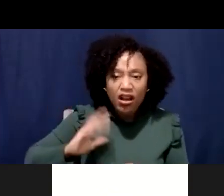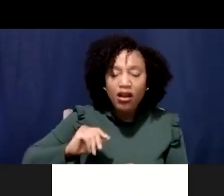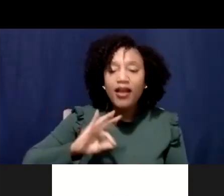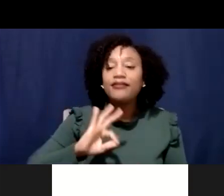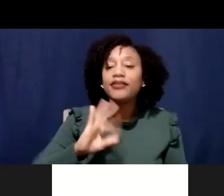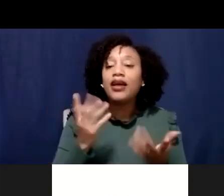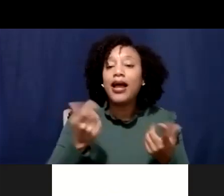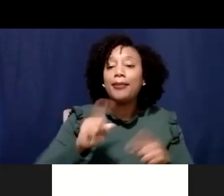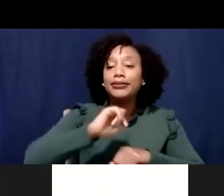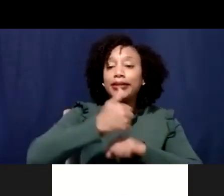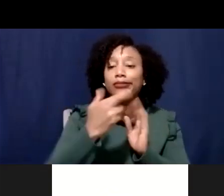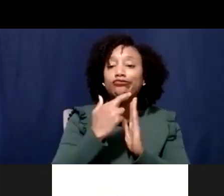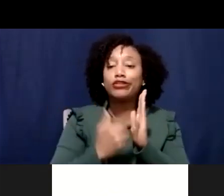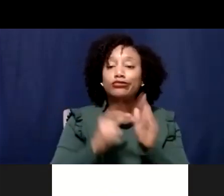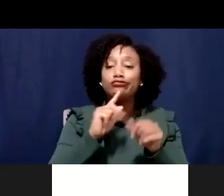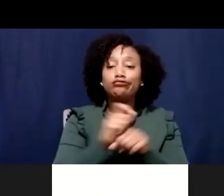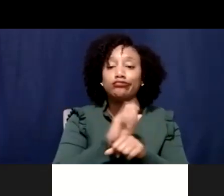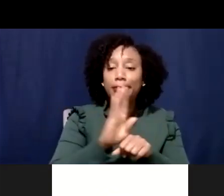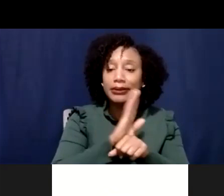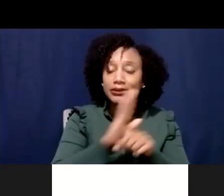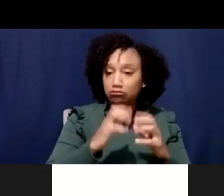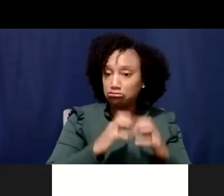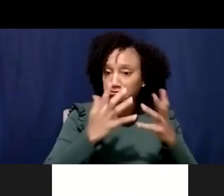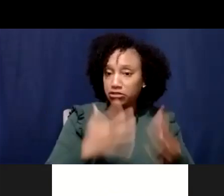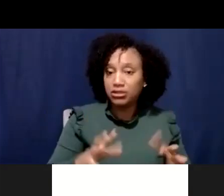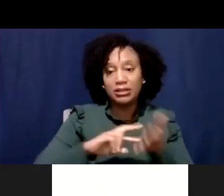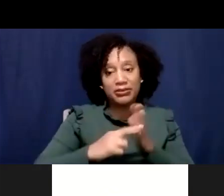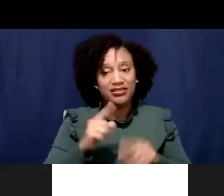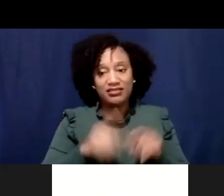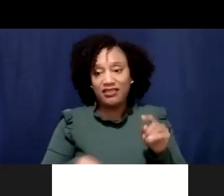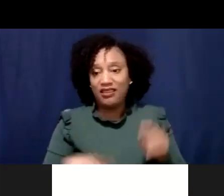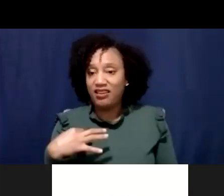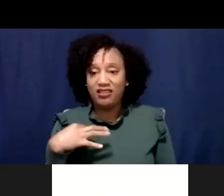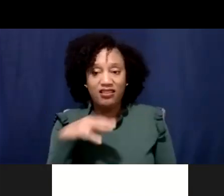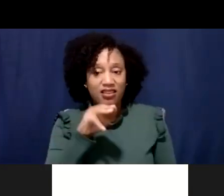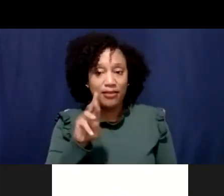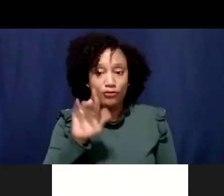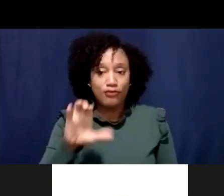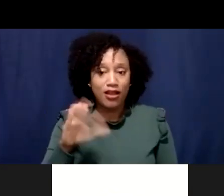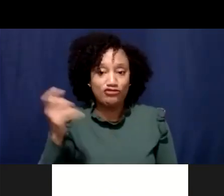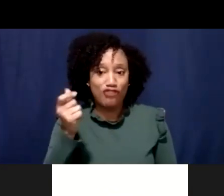as a registered business, we would be ineligible for MRAC grants. No longer true?